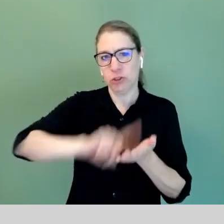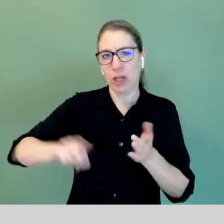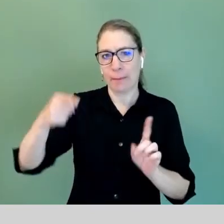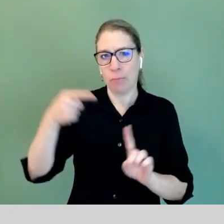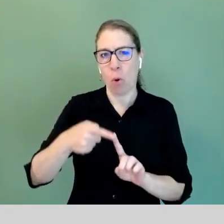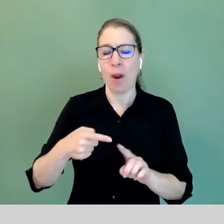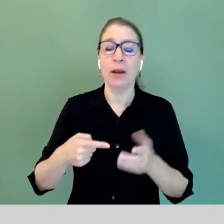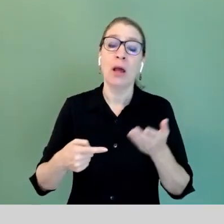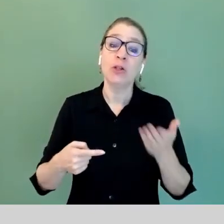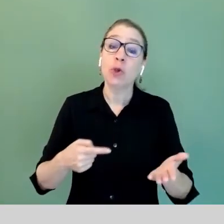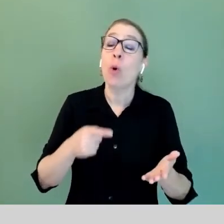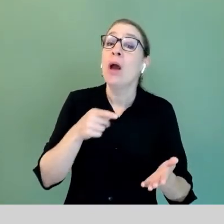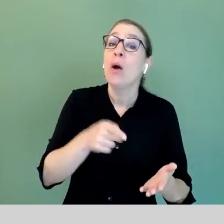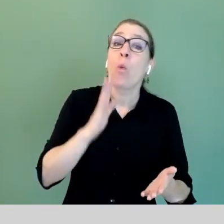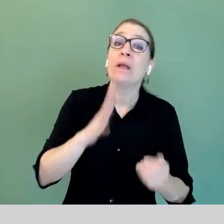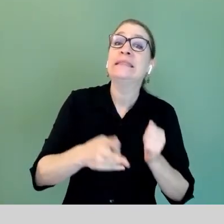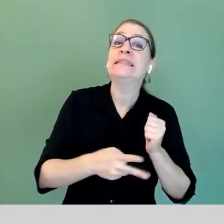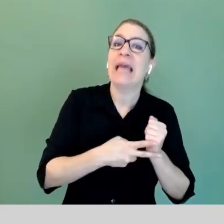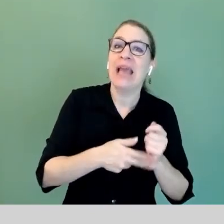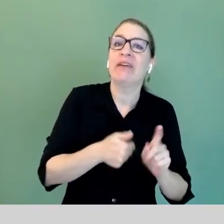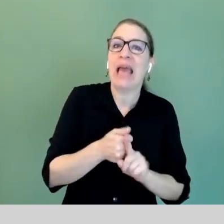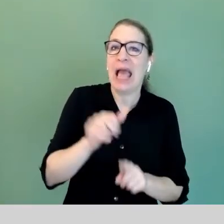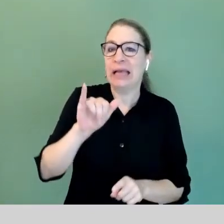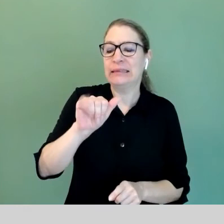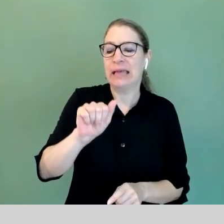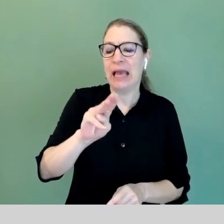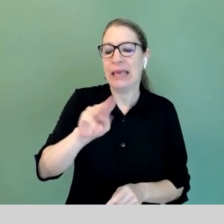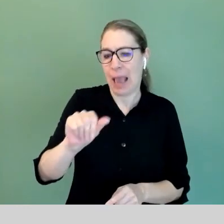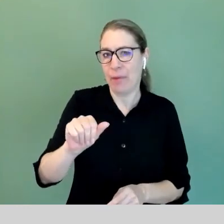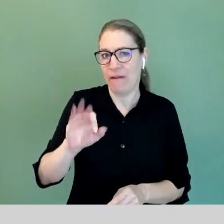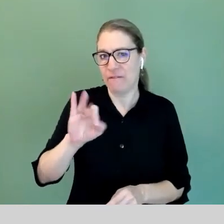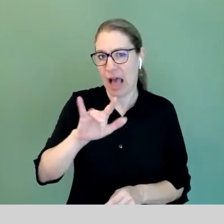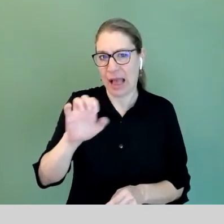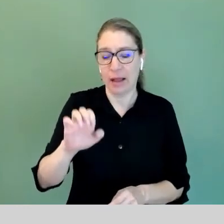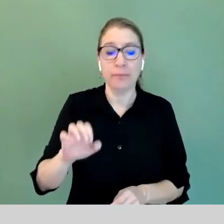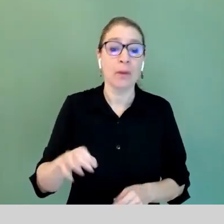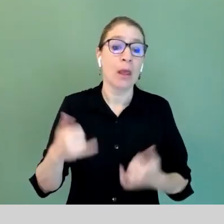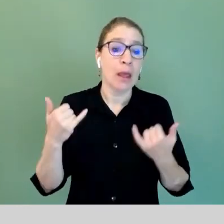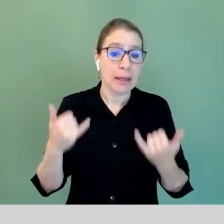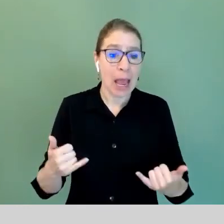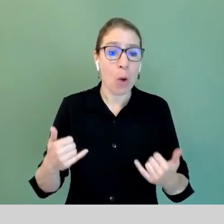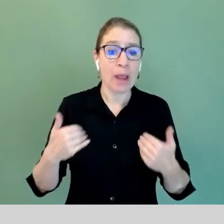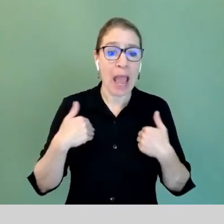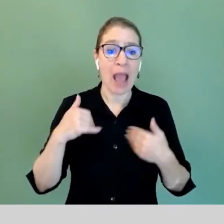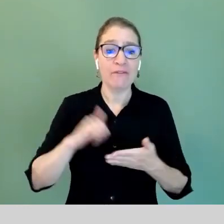So this actually saves it as a YAML file. So now we have our checkpoint configuration.